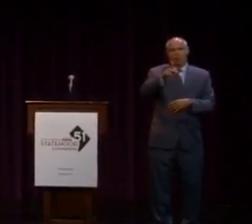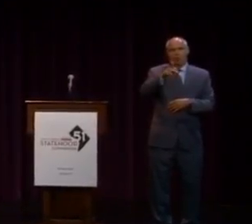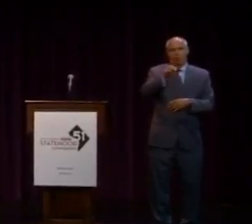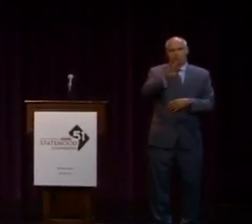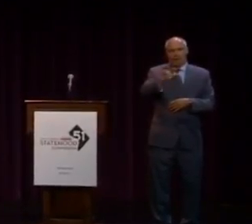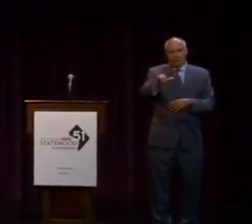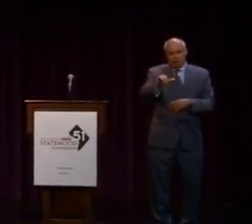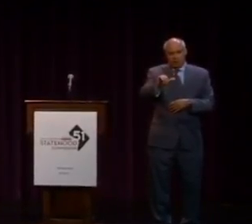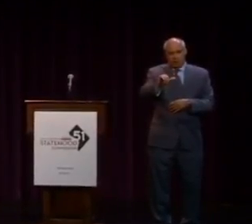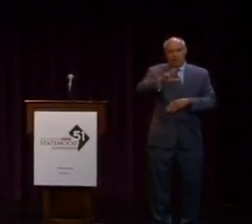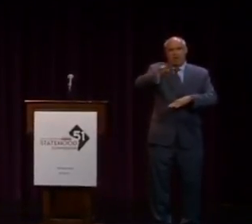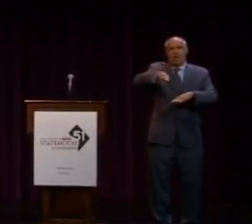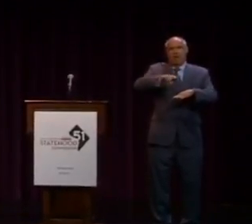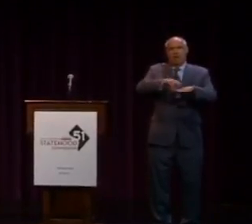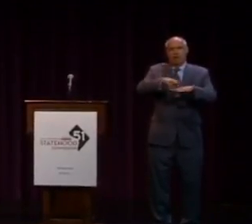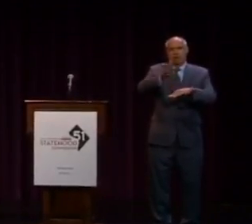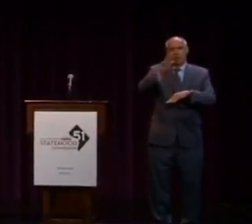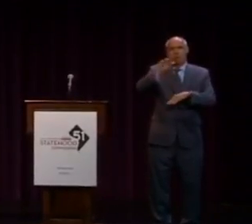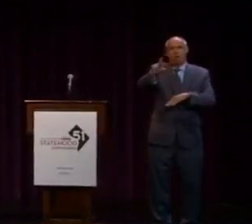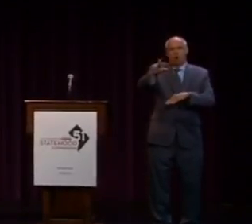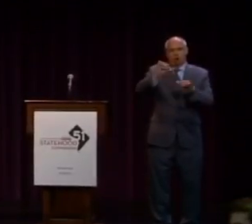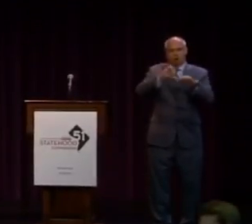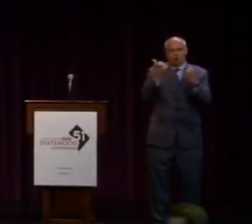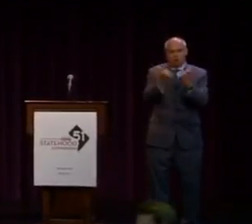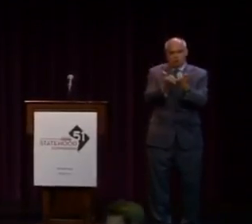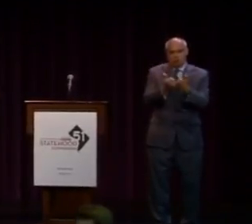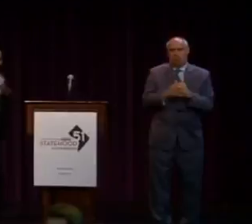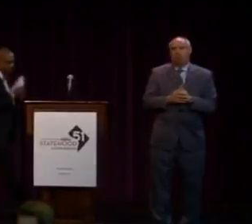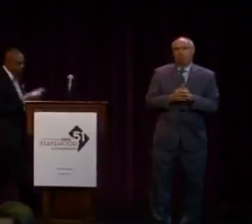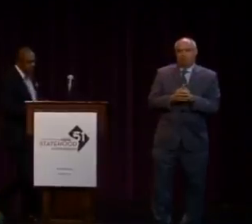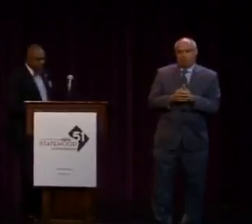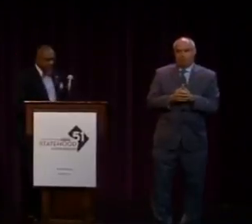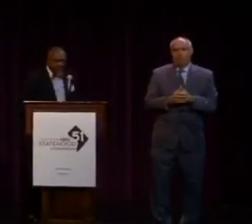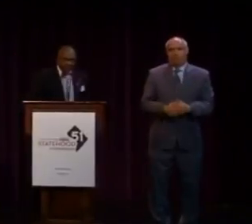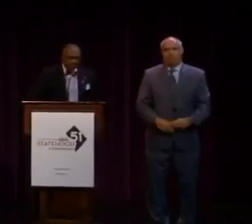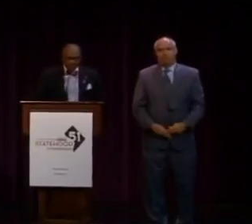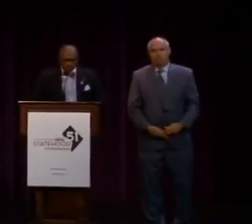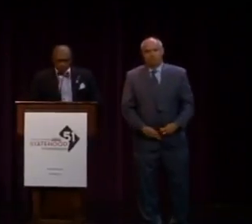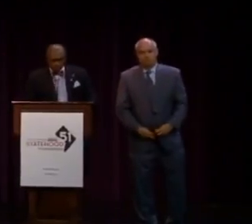GOOD MORNING, EVERYONE.